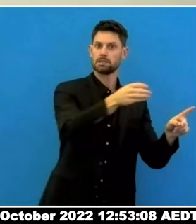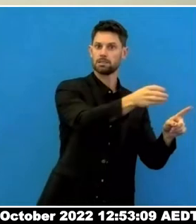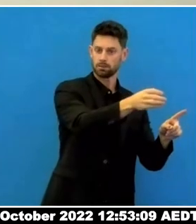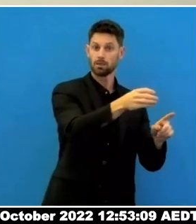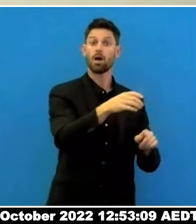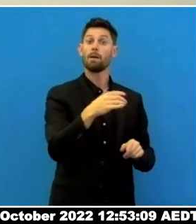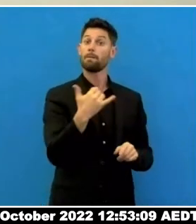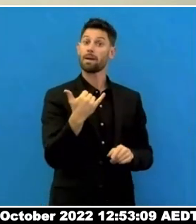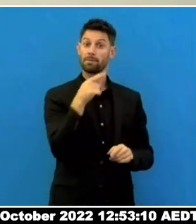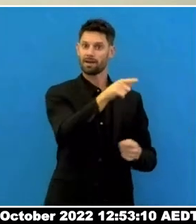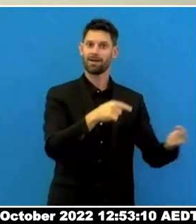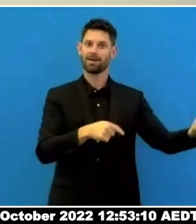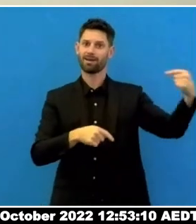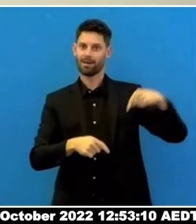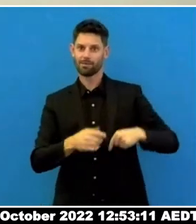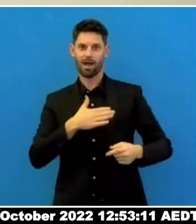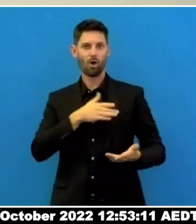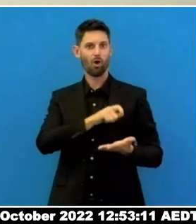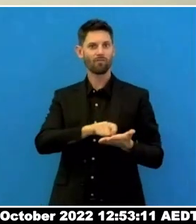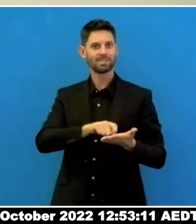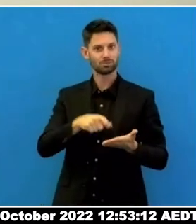some of that mental health support, or we might accompany the client